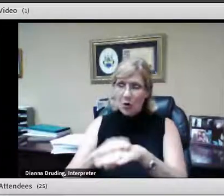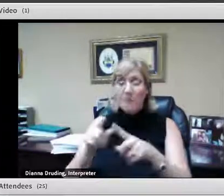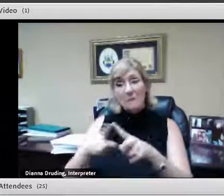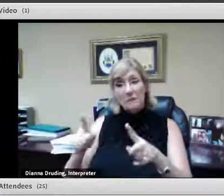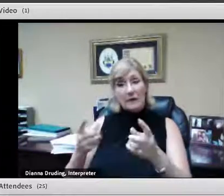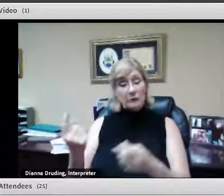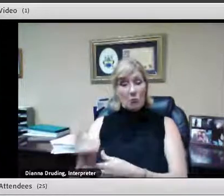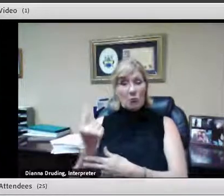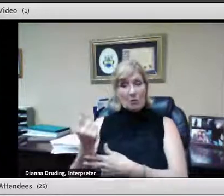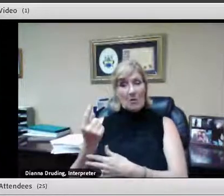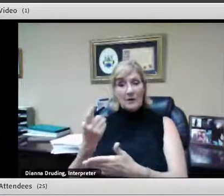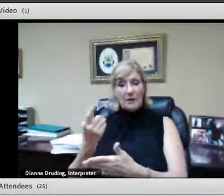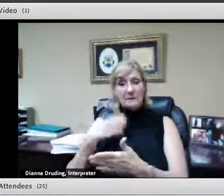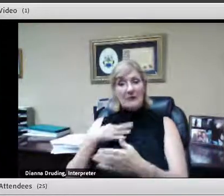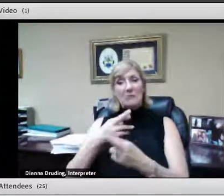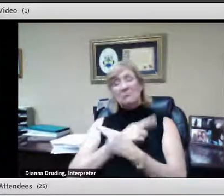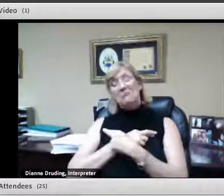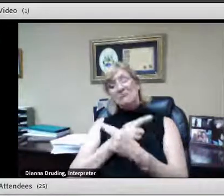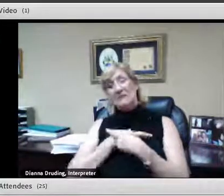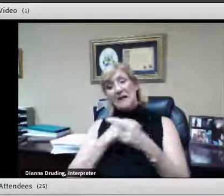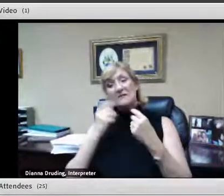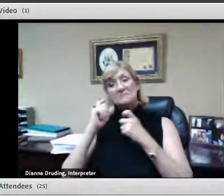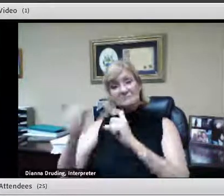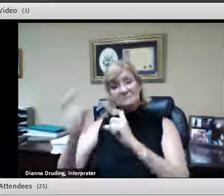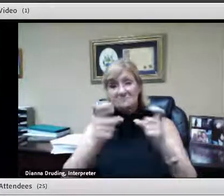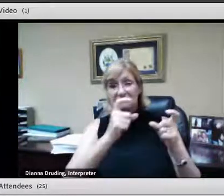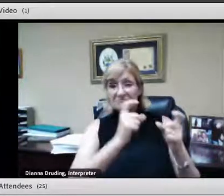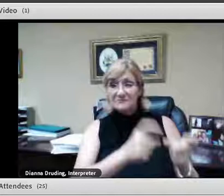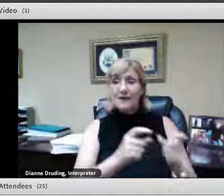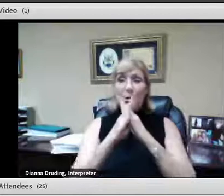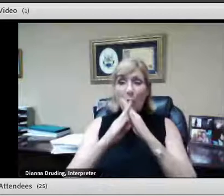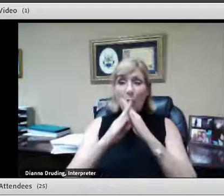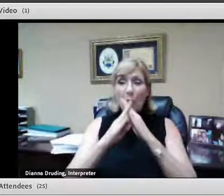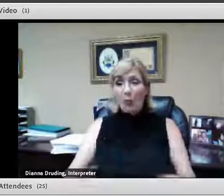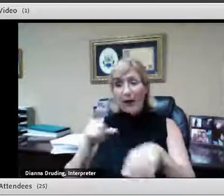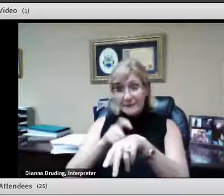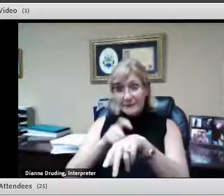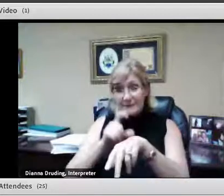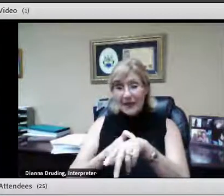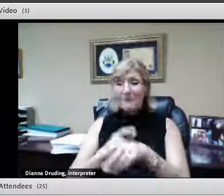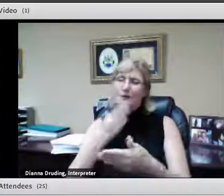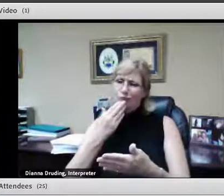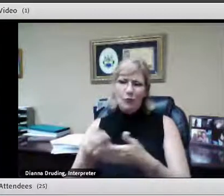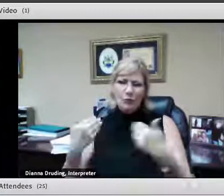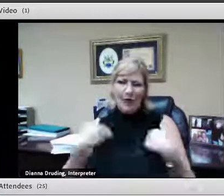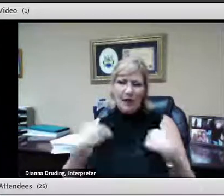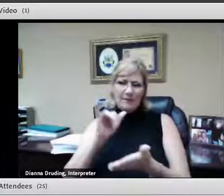to kind of relax and have some quiet time, so they're useful to have then.